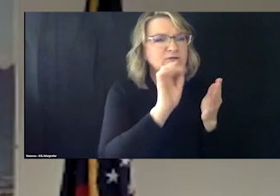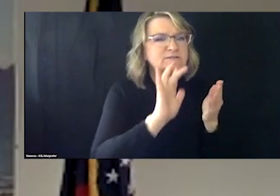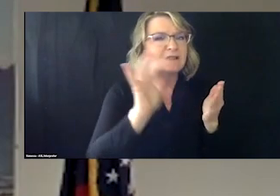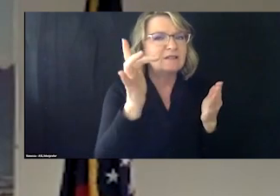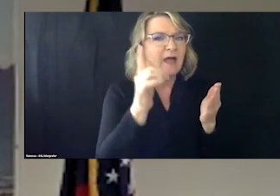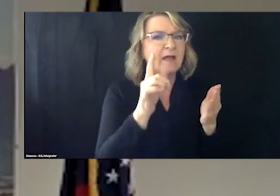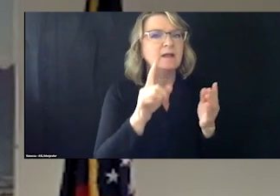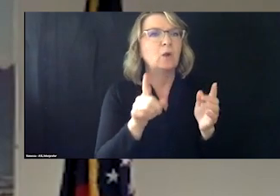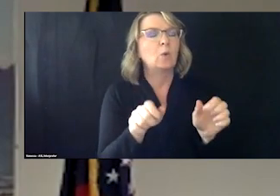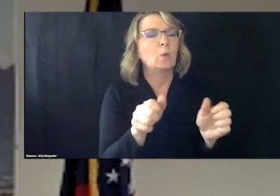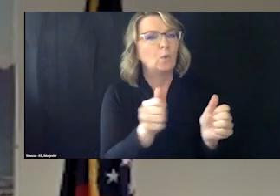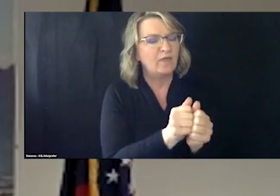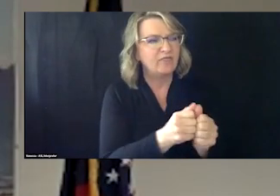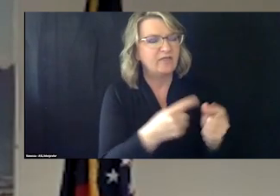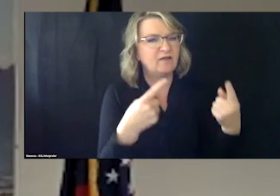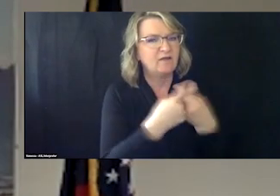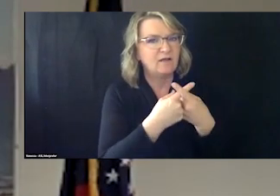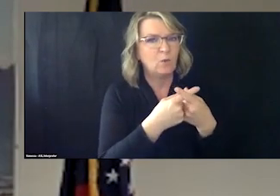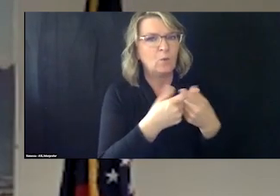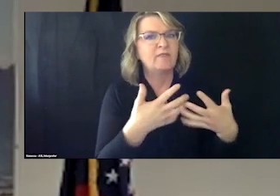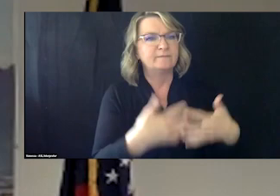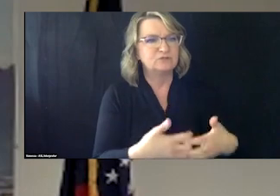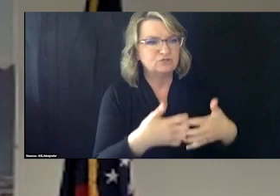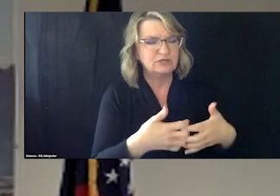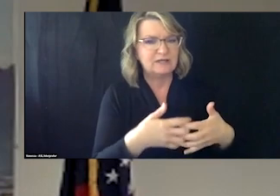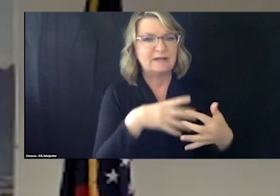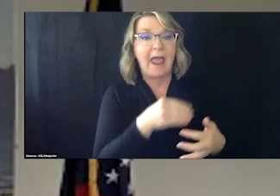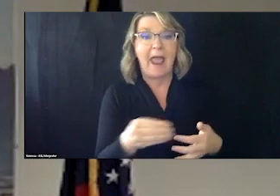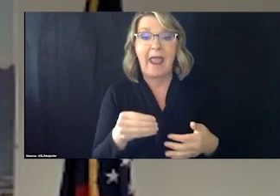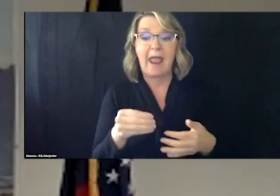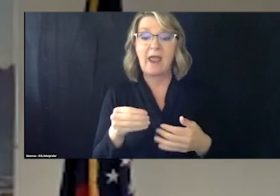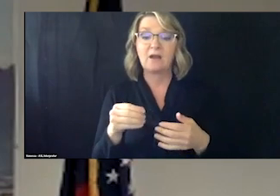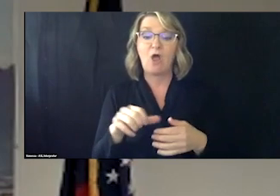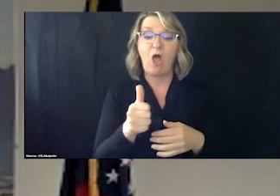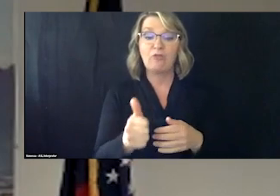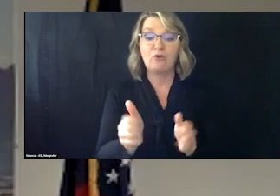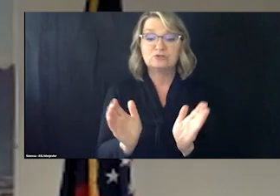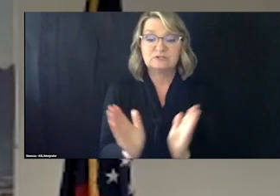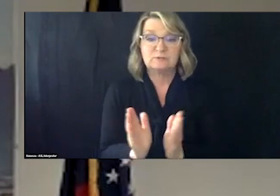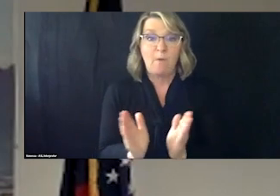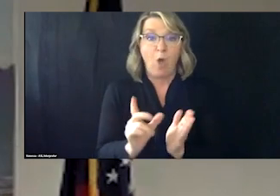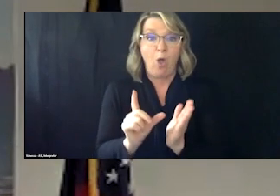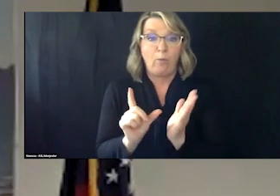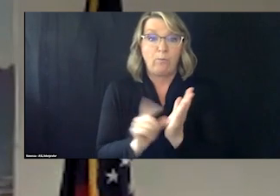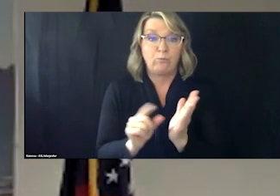and then it's our one of our smaller printers are that was also one of the contributing factors